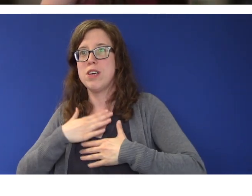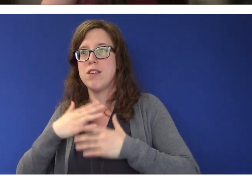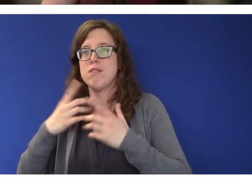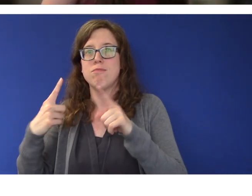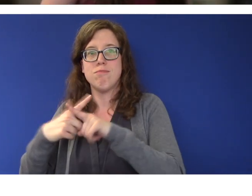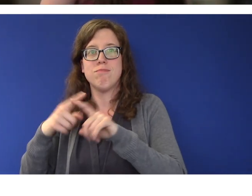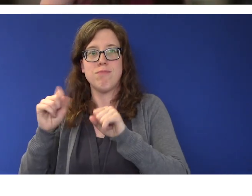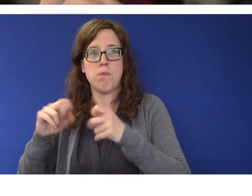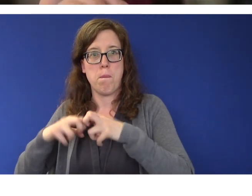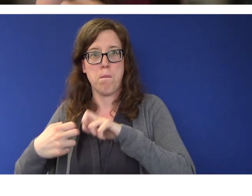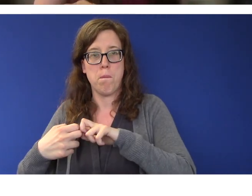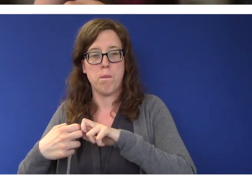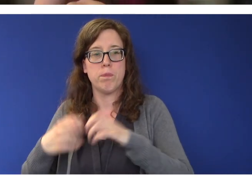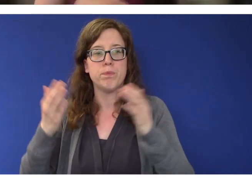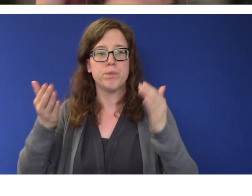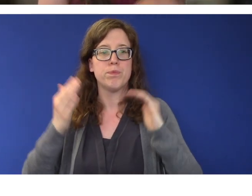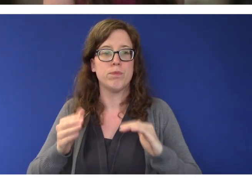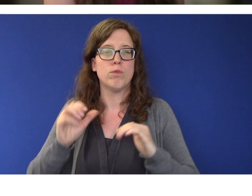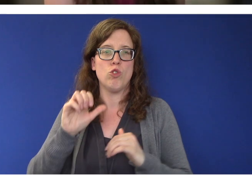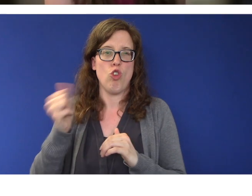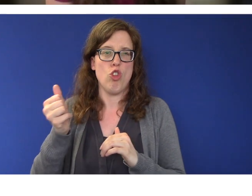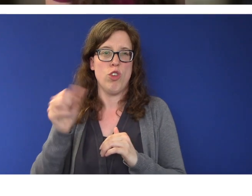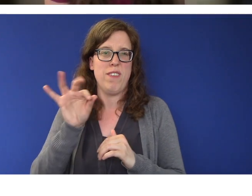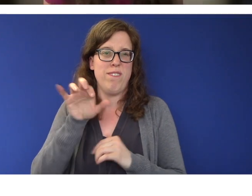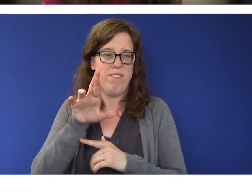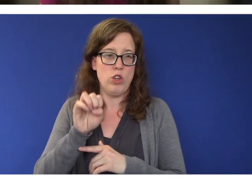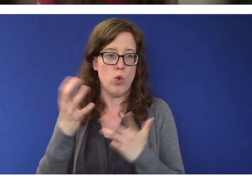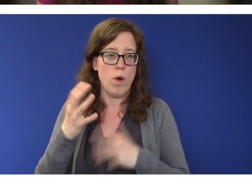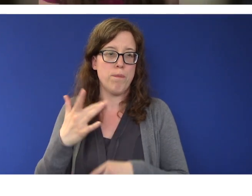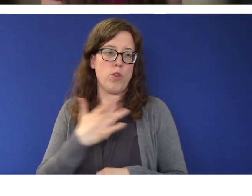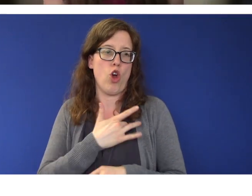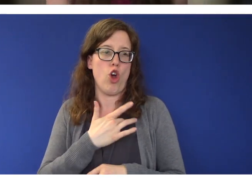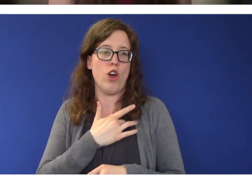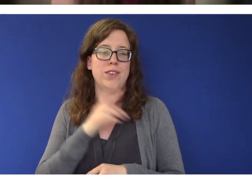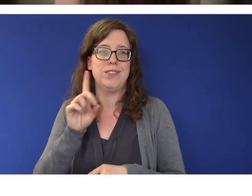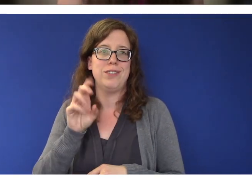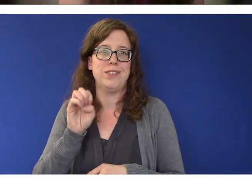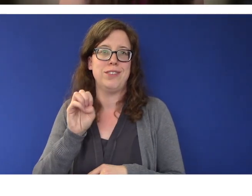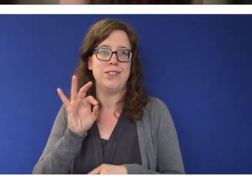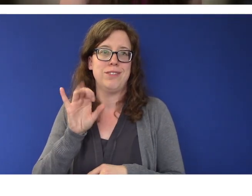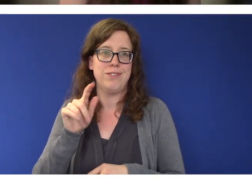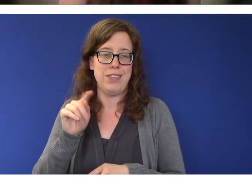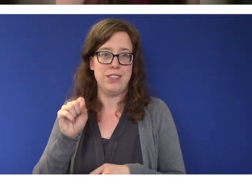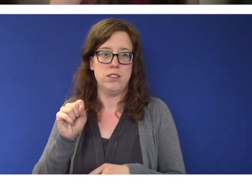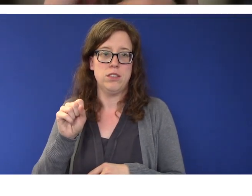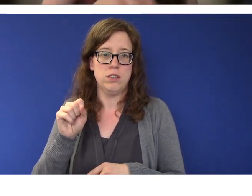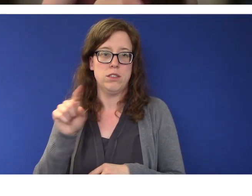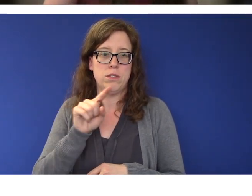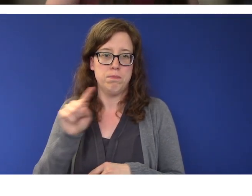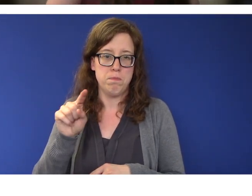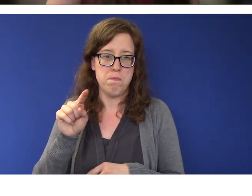Another key feature is heart defects. About 75-80% of children with CHARGE Syndrome have